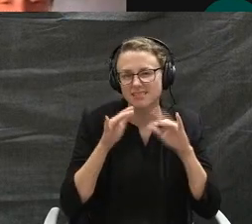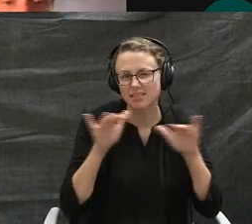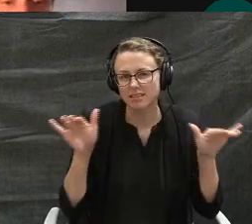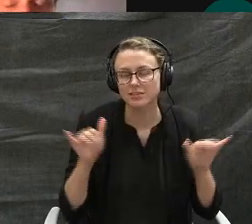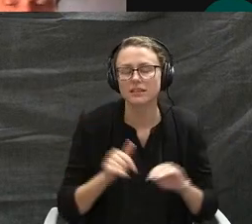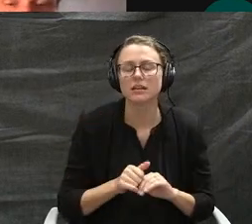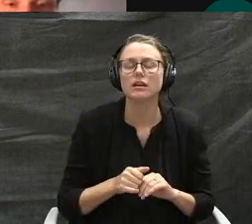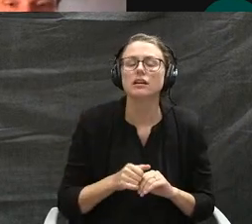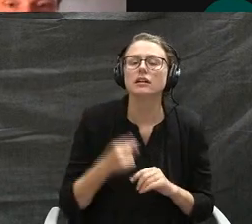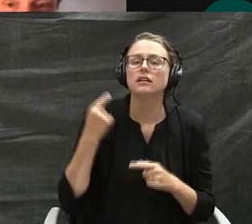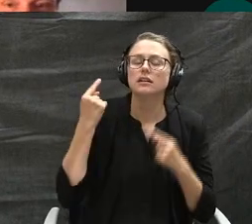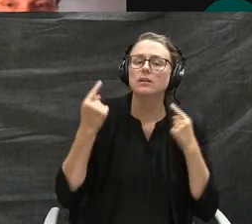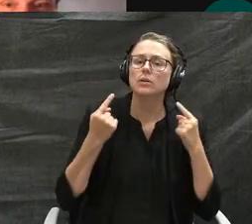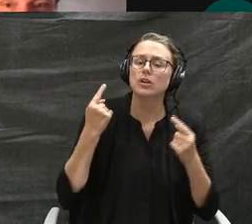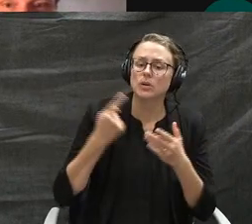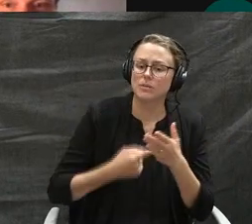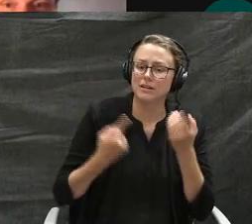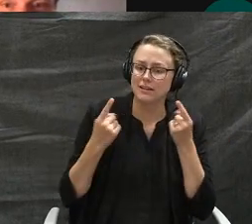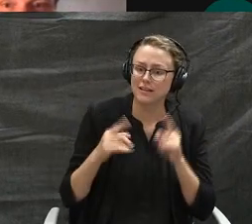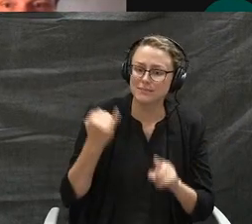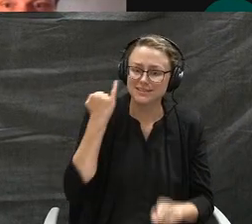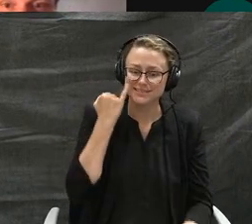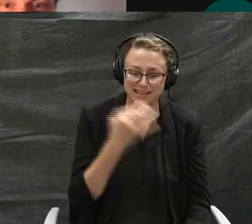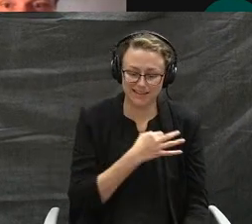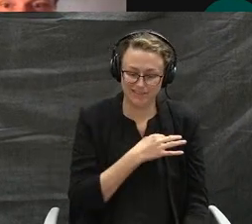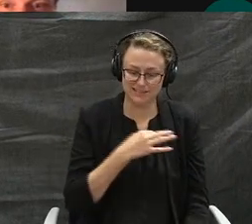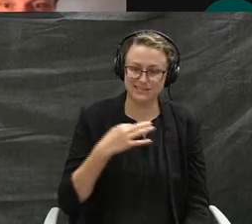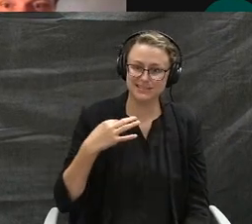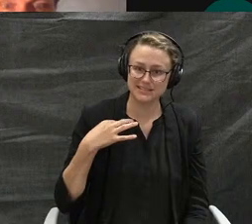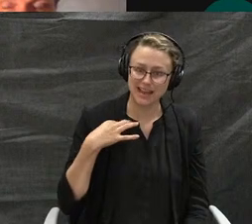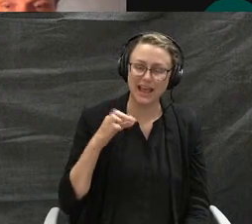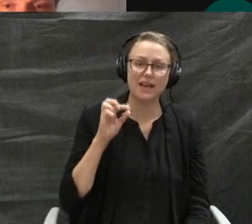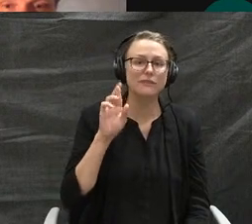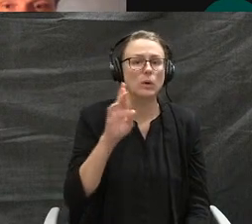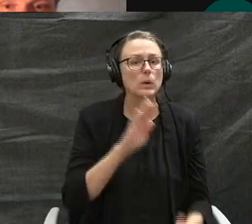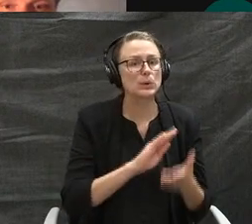wondering what happens if a staff member or a student or I